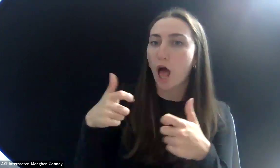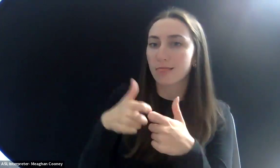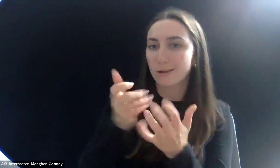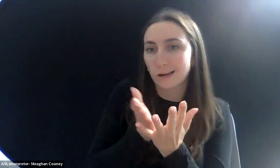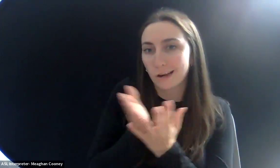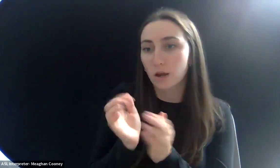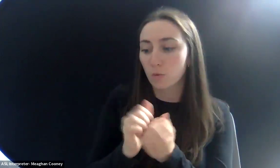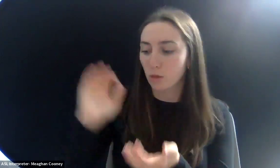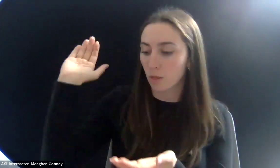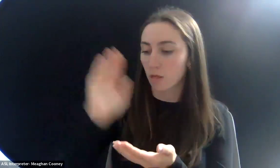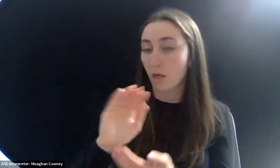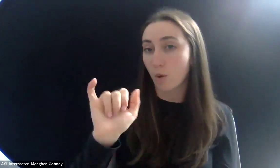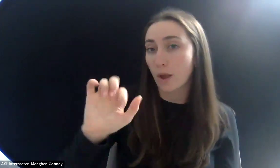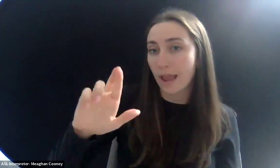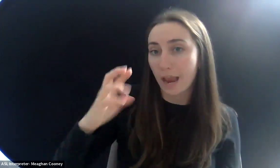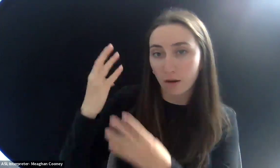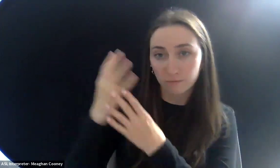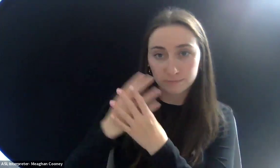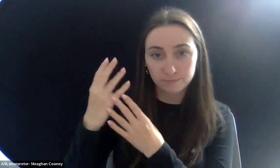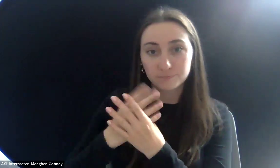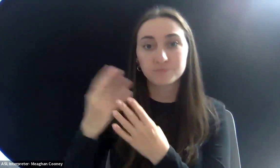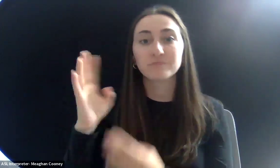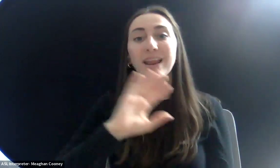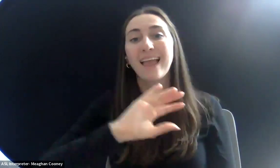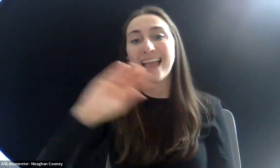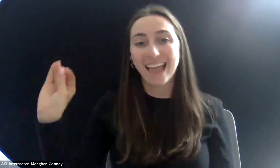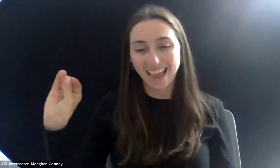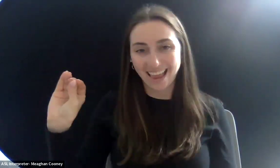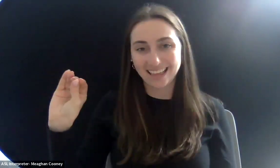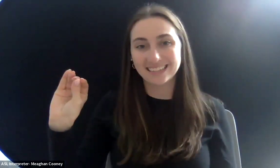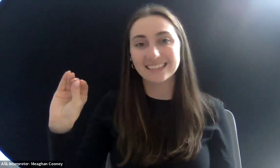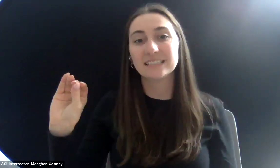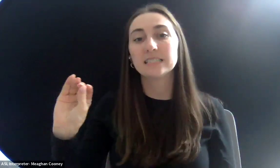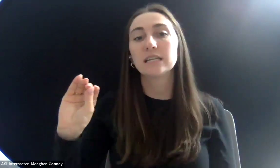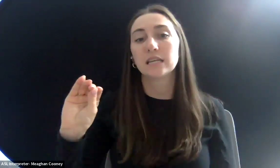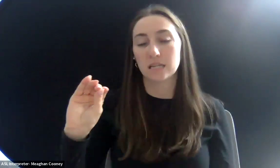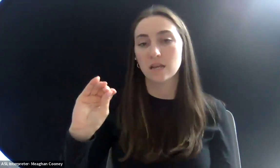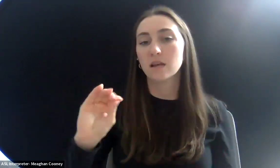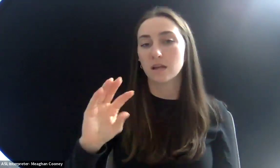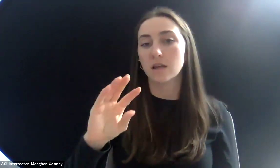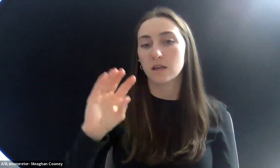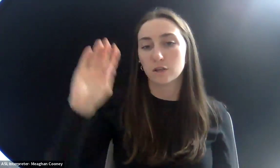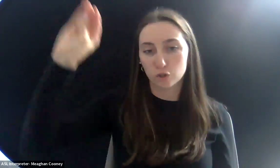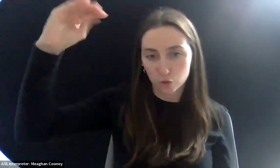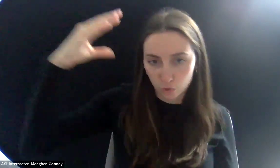with lower air infiltration and the air source heat pump water heating or solar thermal with electric resistance water heating.